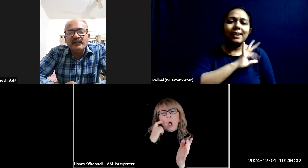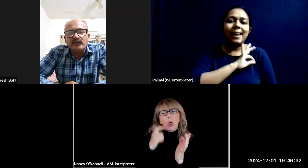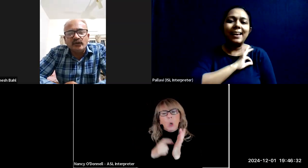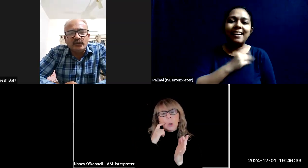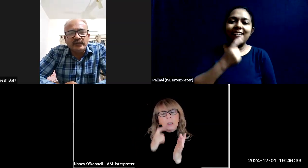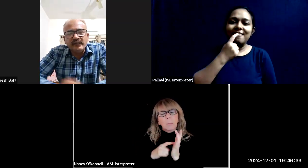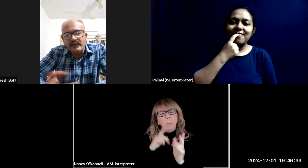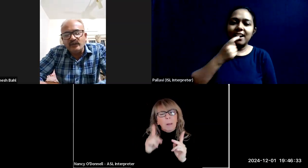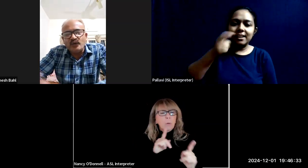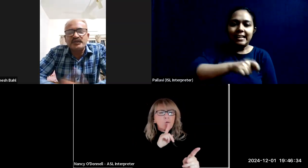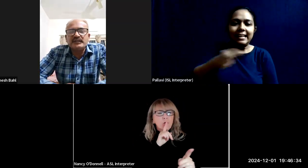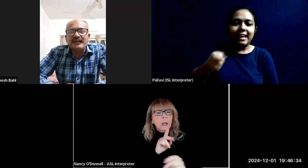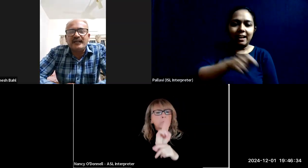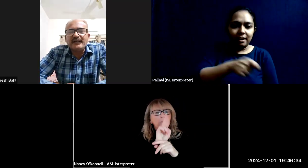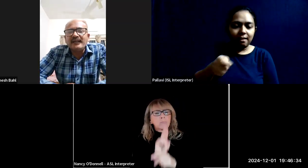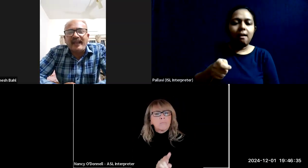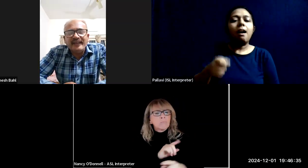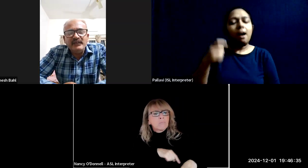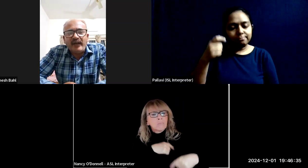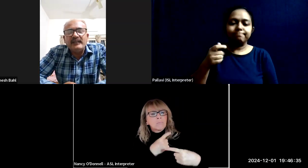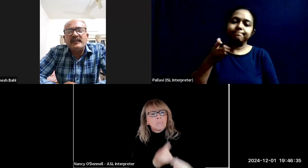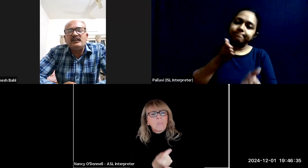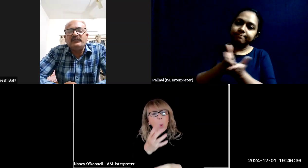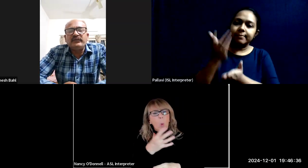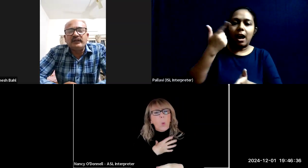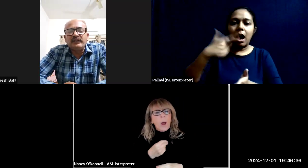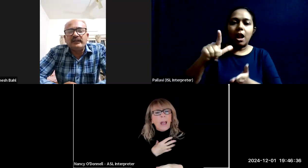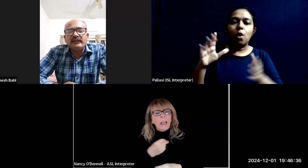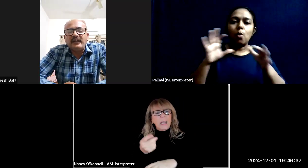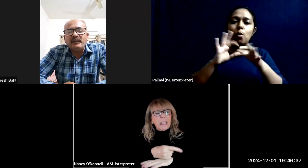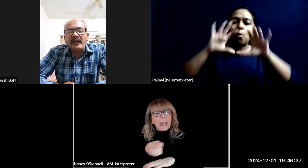So he gave the option that any white cane of the world